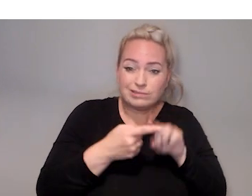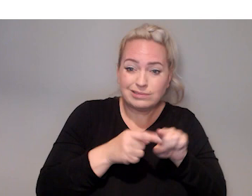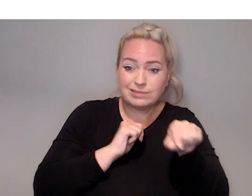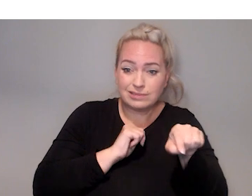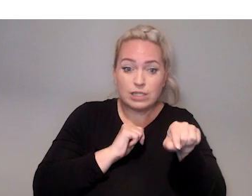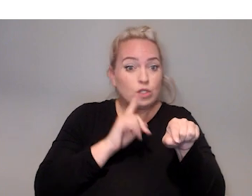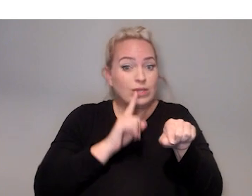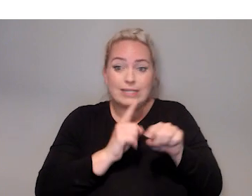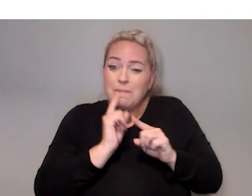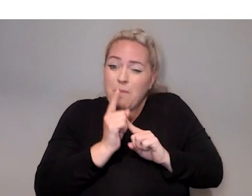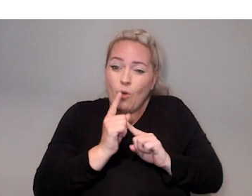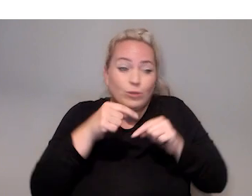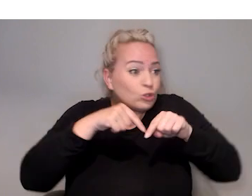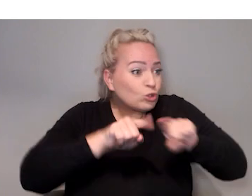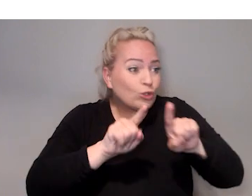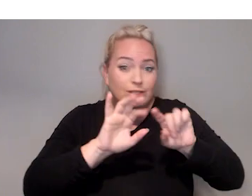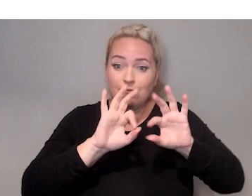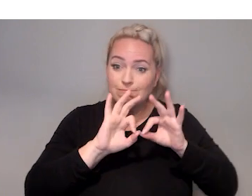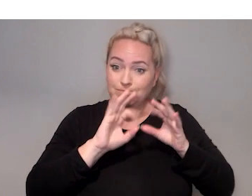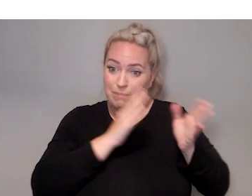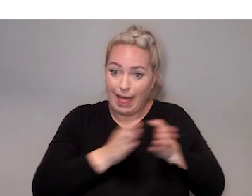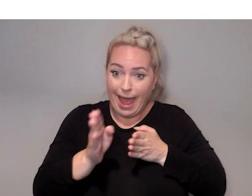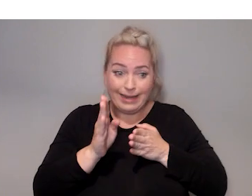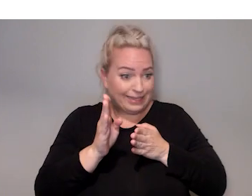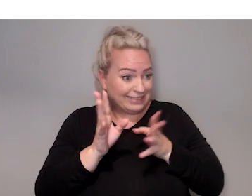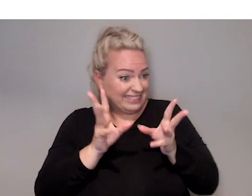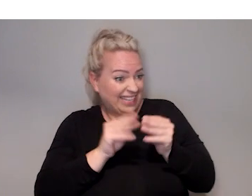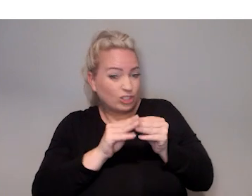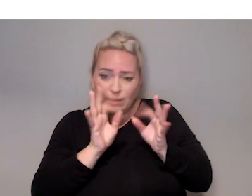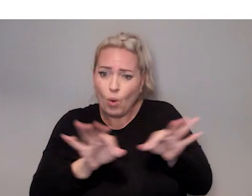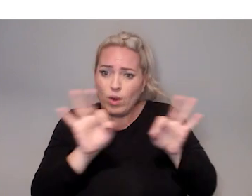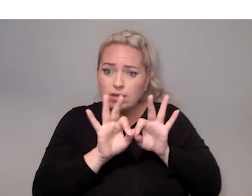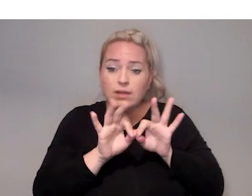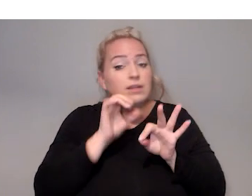these moments during planning sessions are very important but it should not begin or